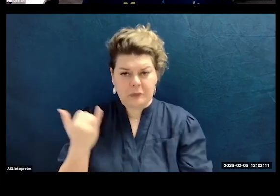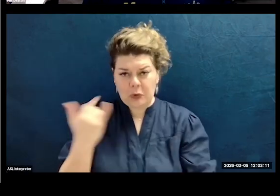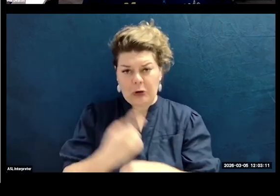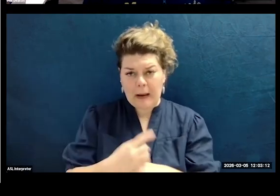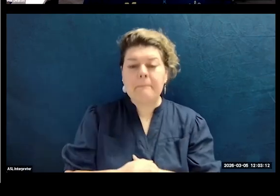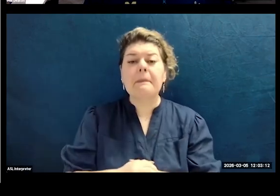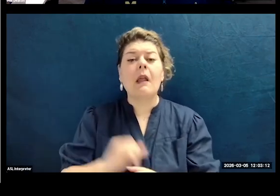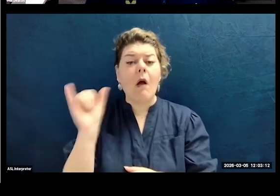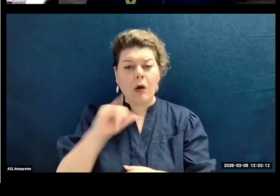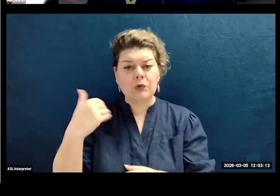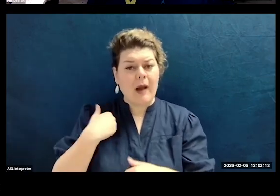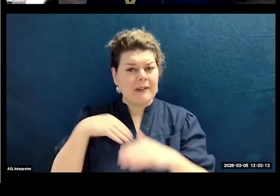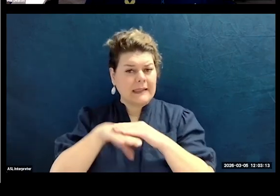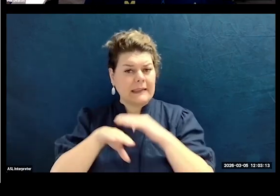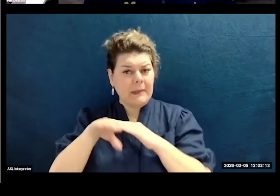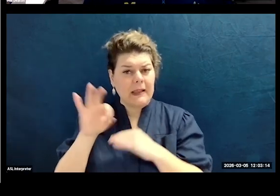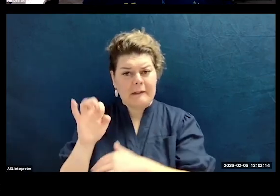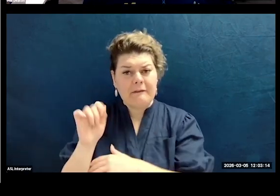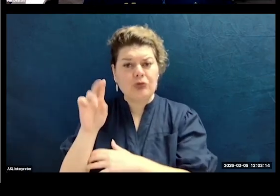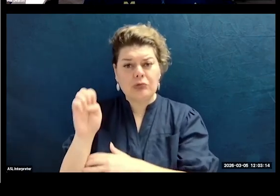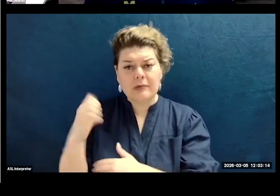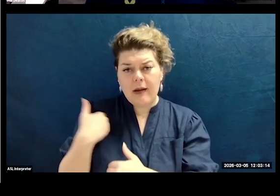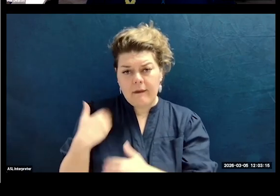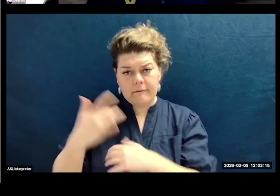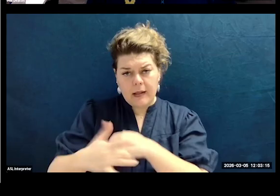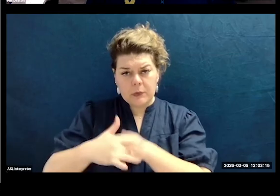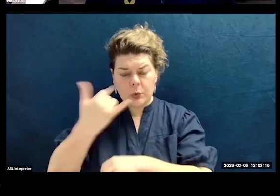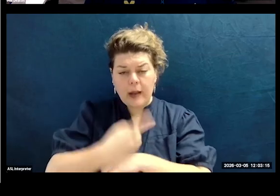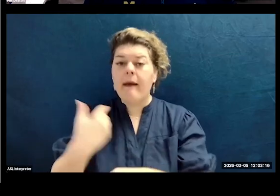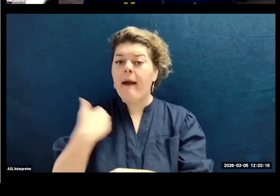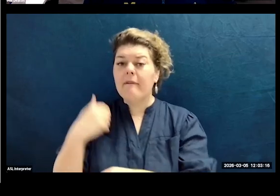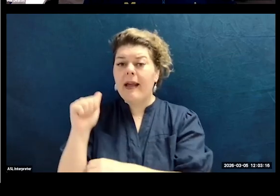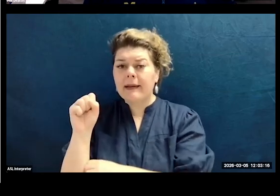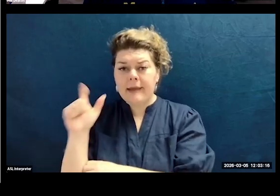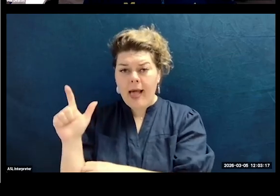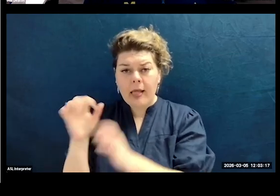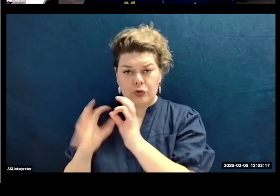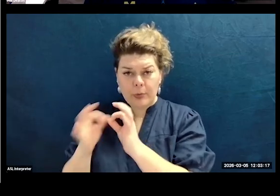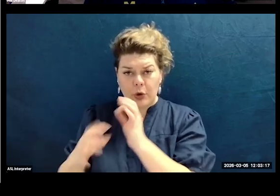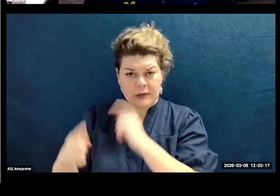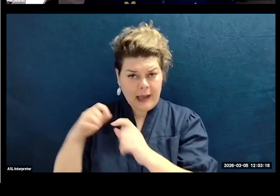We do have some accessibility features available for you today. We have American Sign Language Interpreters,